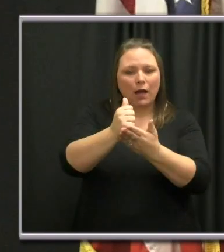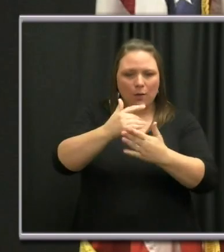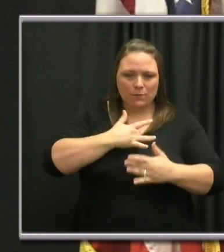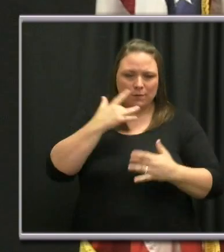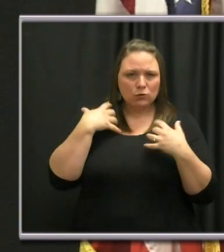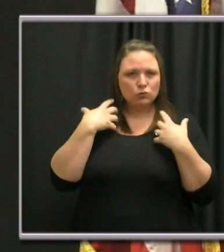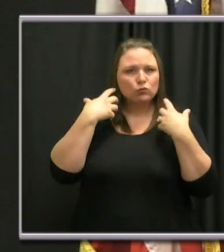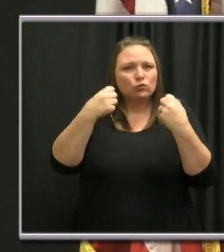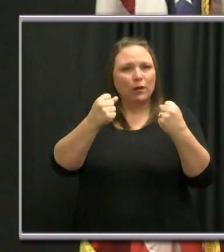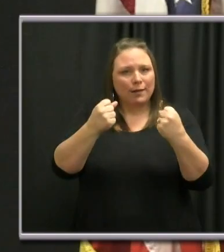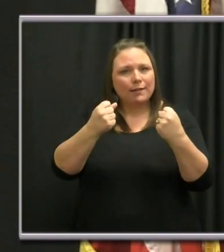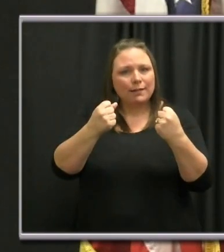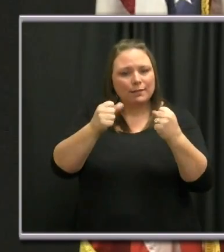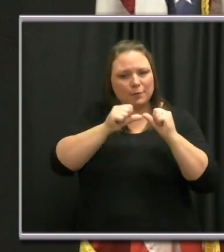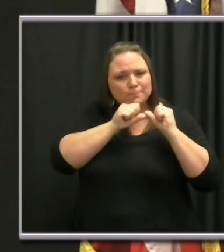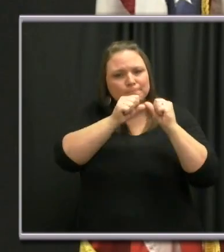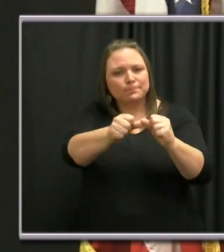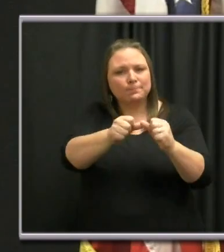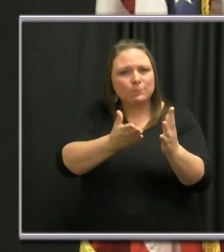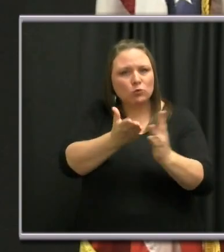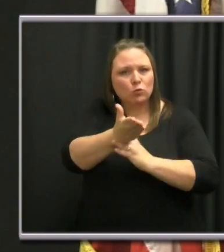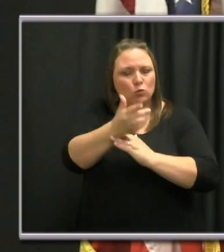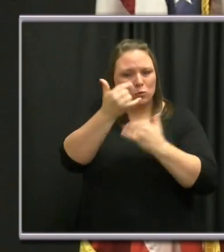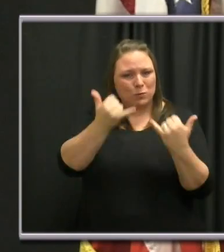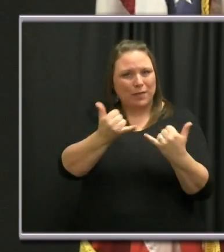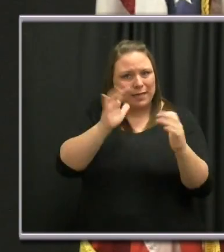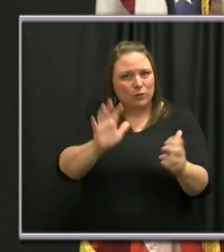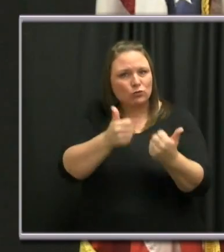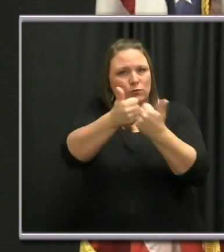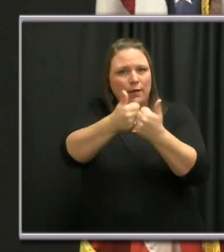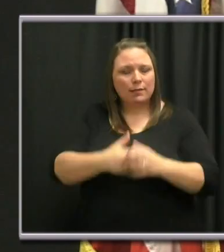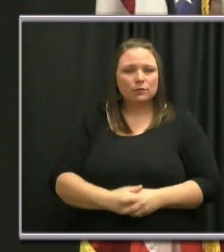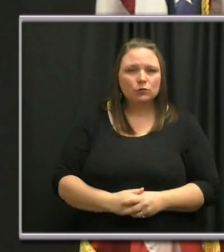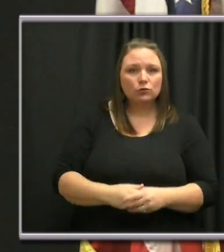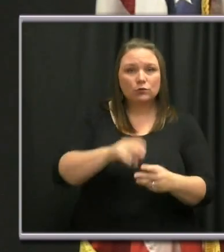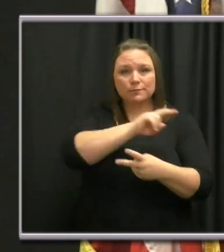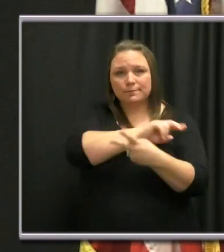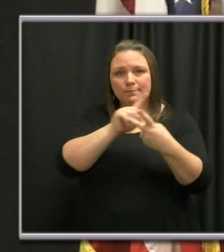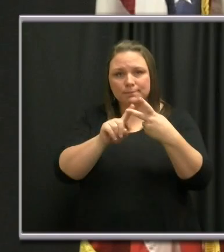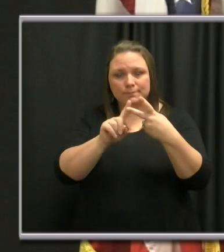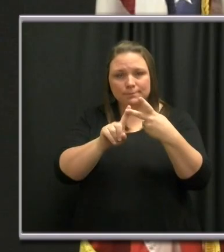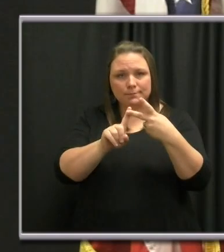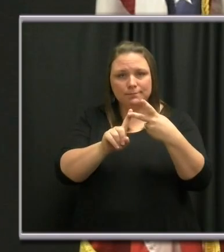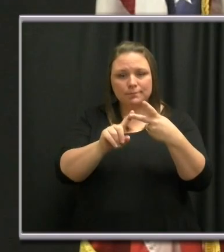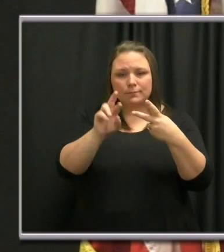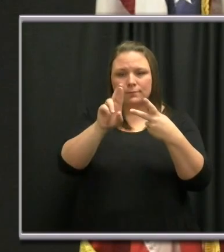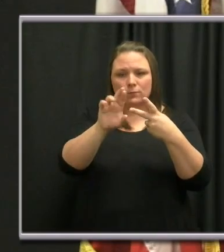SINCE THEN THAT WILL GRANT STRENGTH AND COURAGE TO CARRY